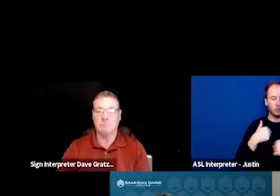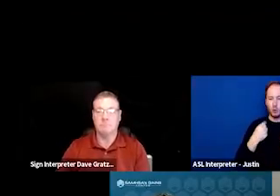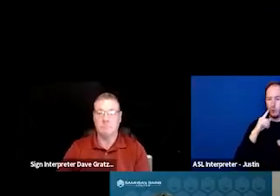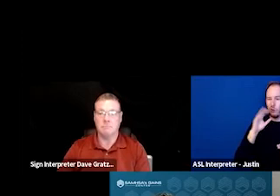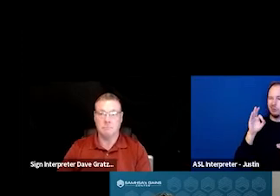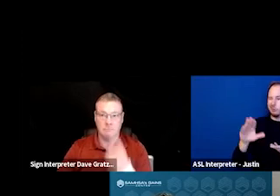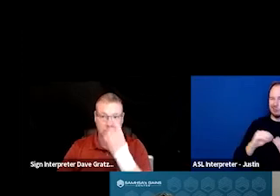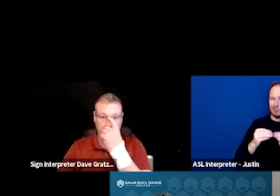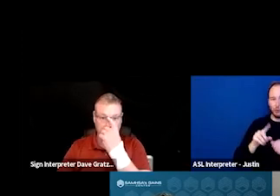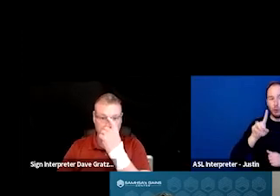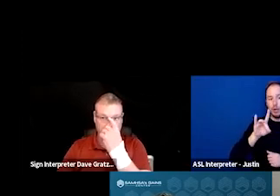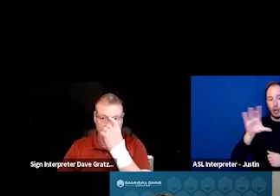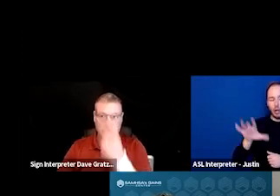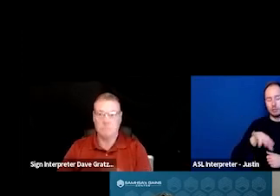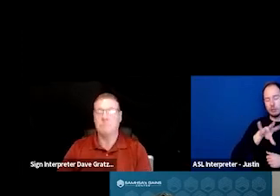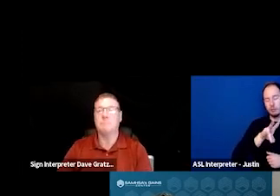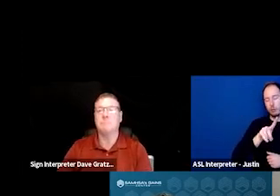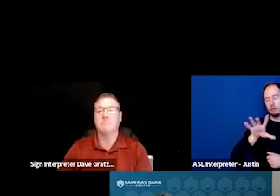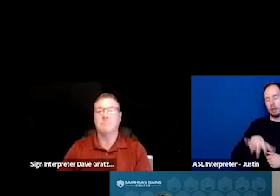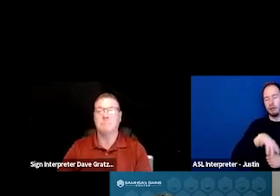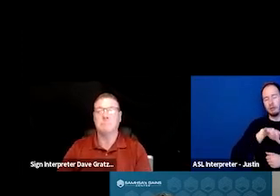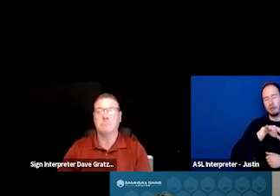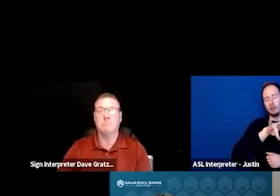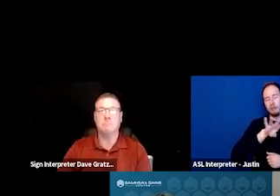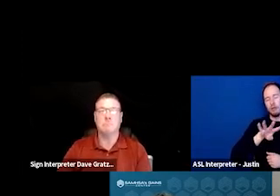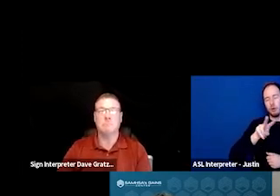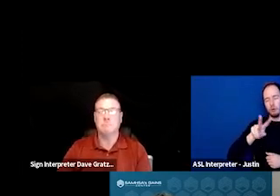1-800-715-4225,